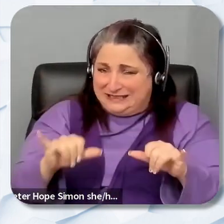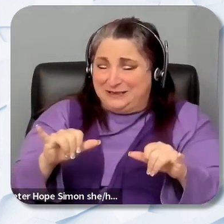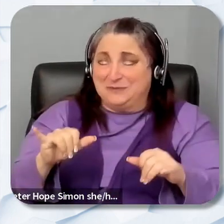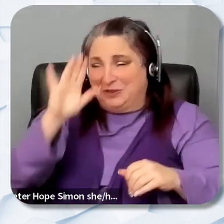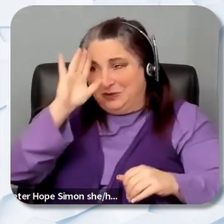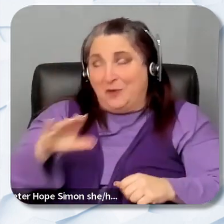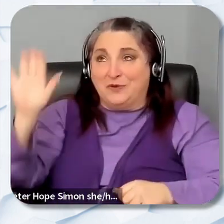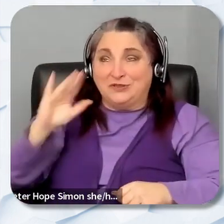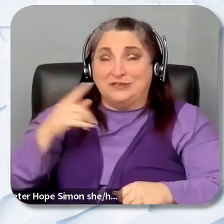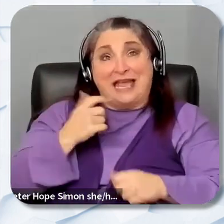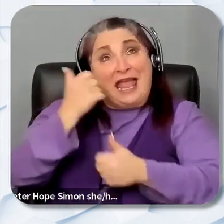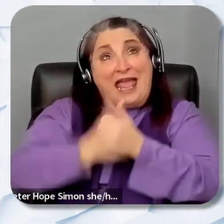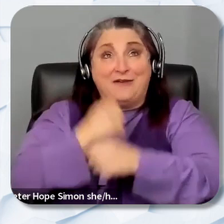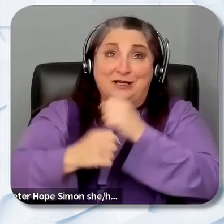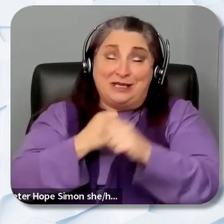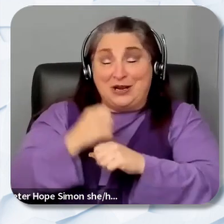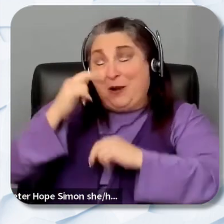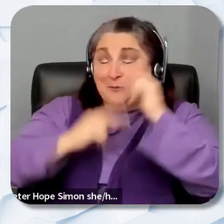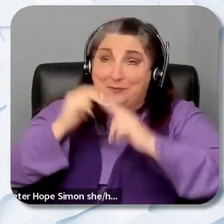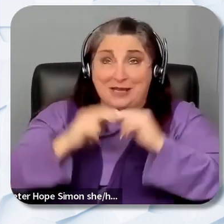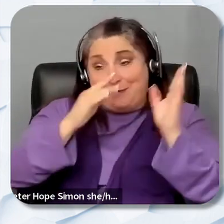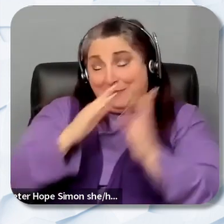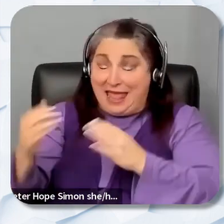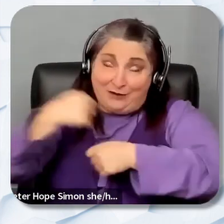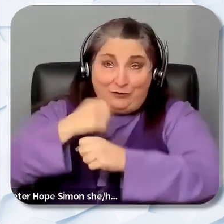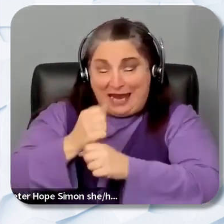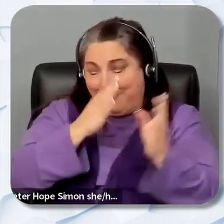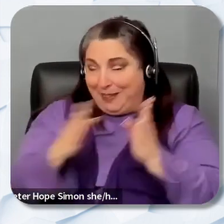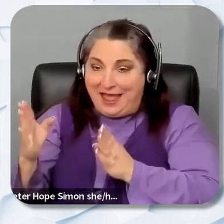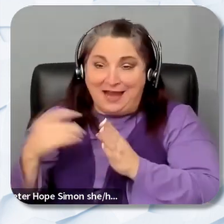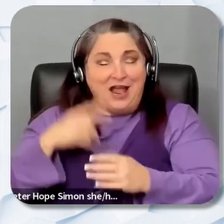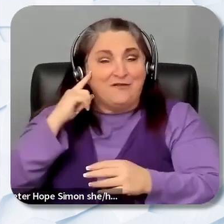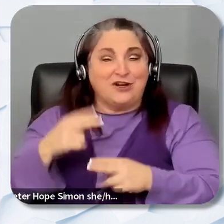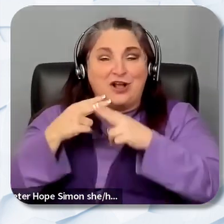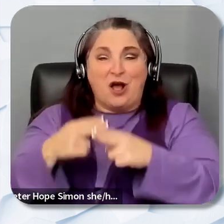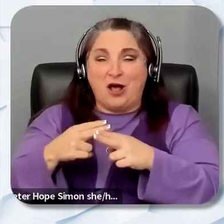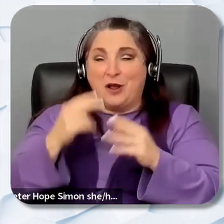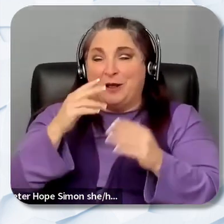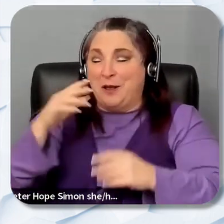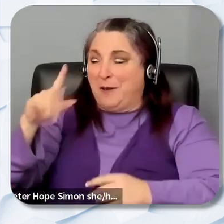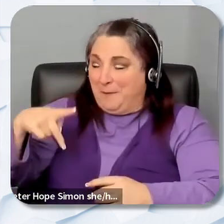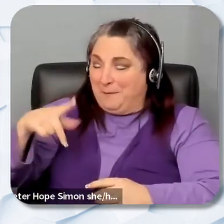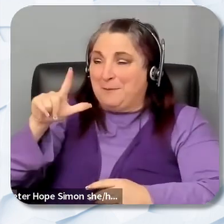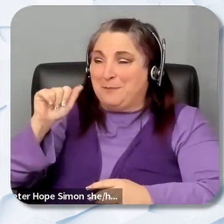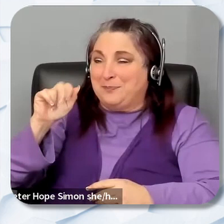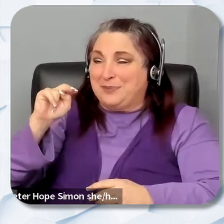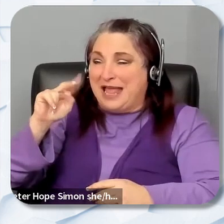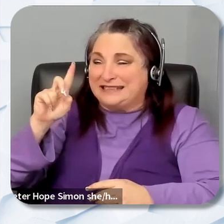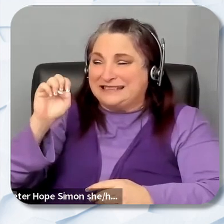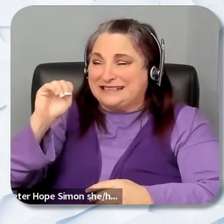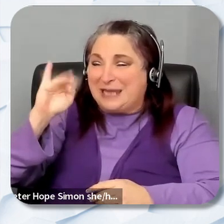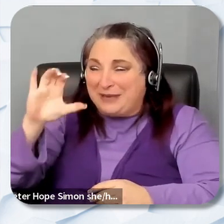say, every year, build a plan. Create a plan. I've heard it called "plandemic" and "planami"